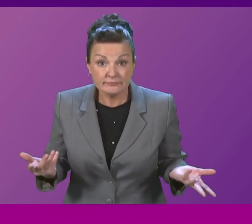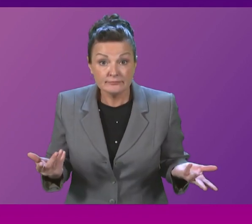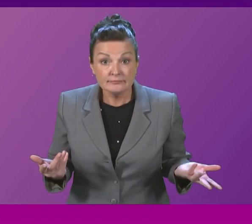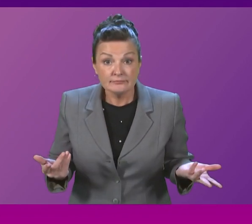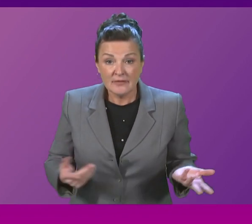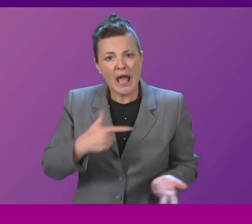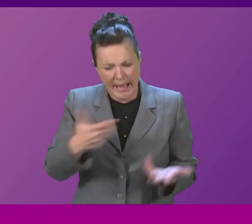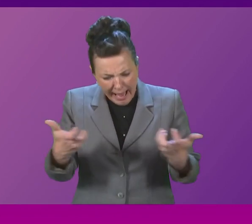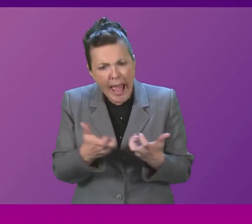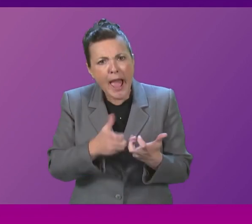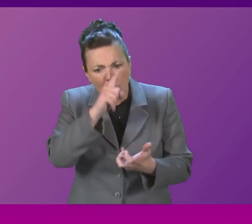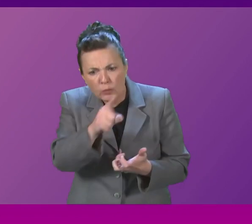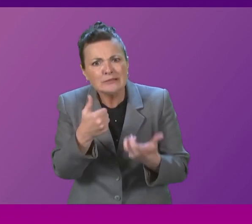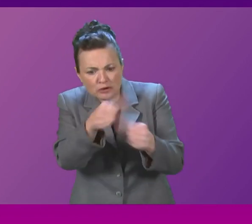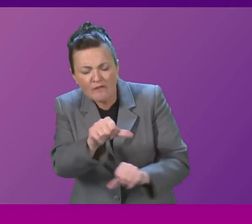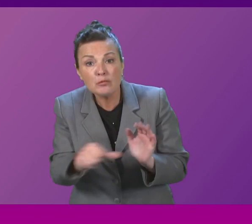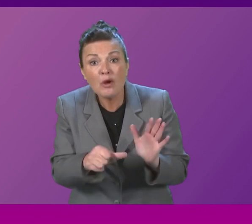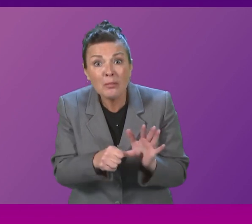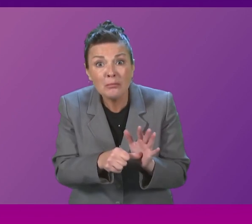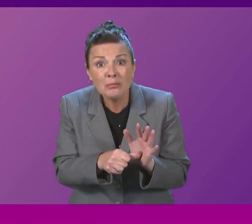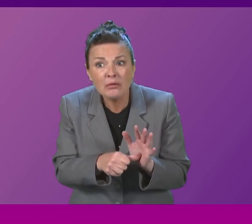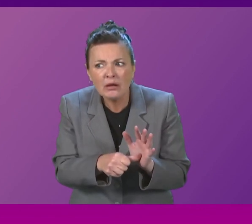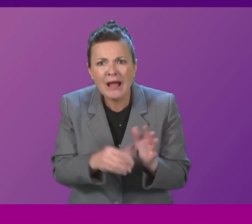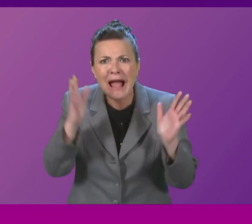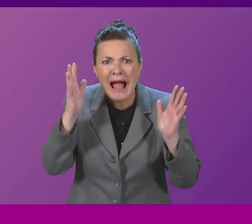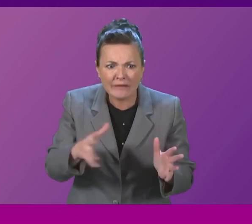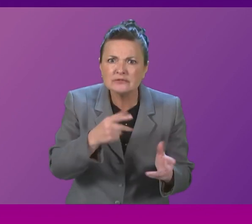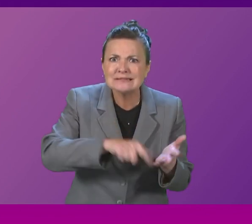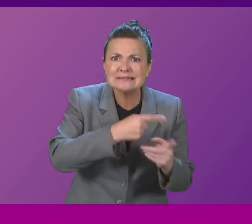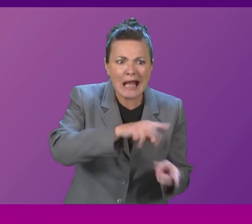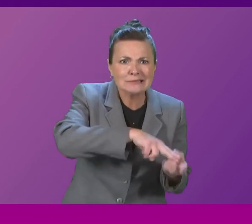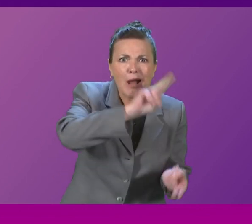tax rises and spending cuts—more than half of it by spending cuts.